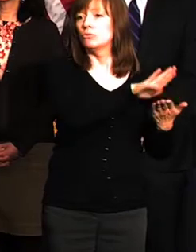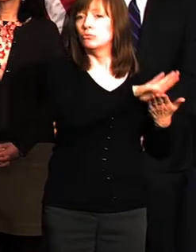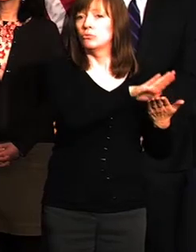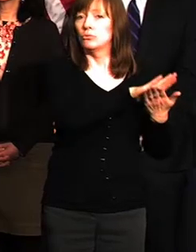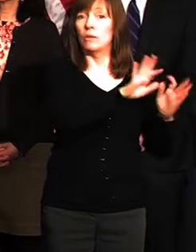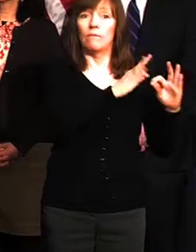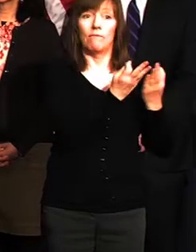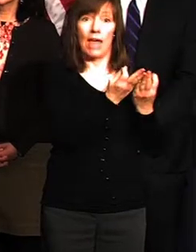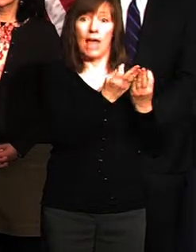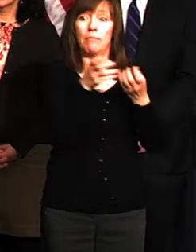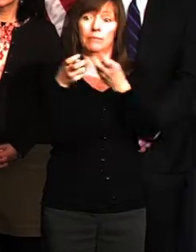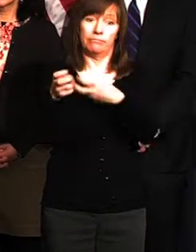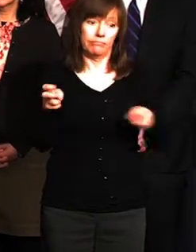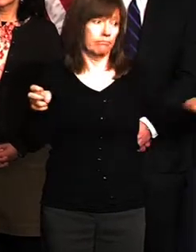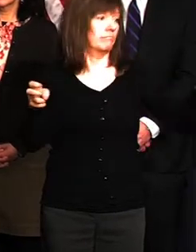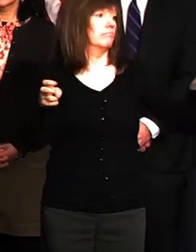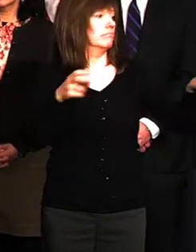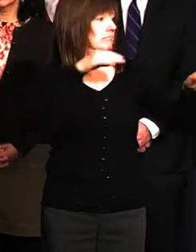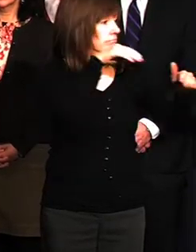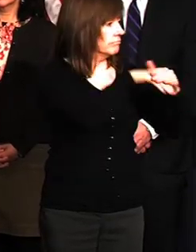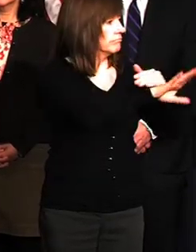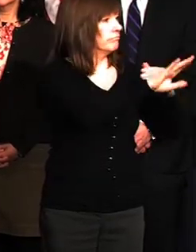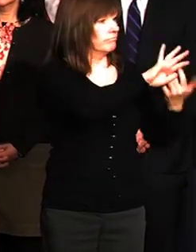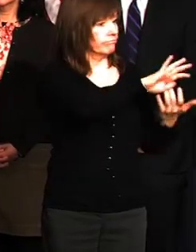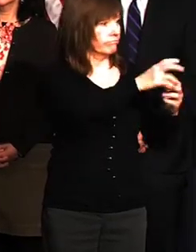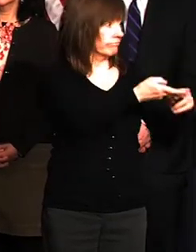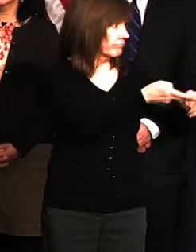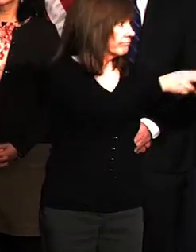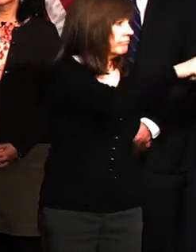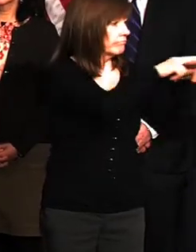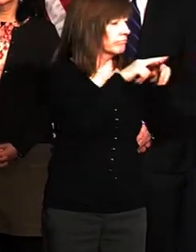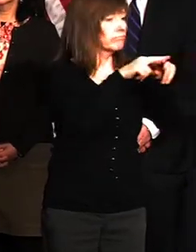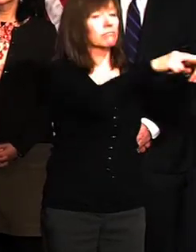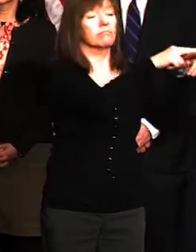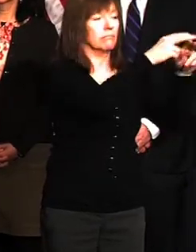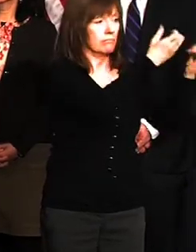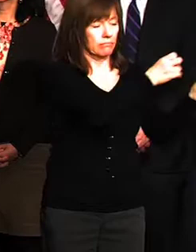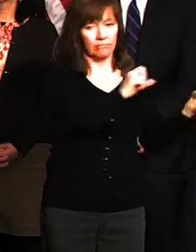and individuals transition in temporarily. So we feel that this will have not only a